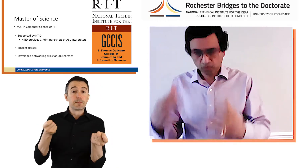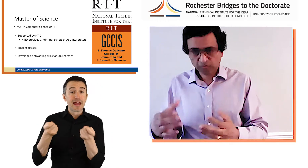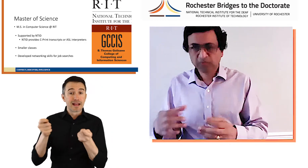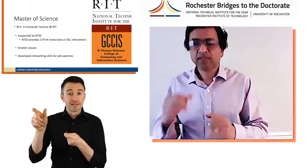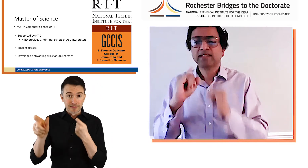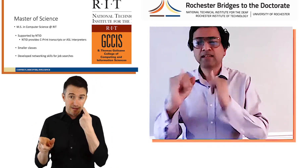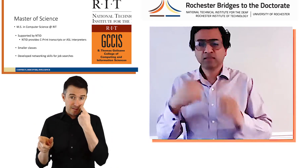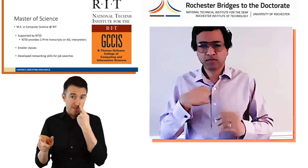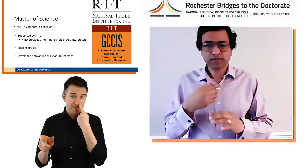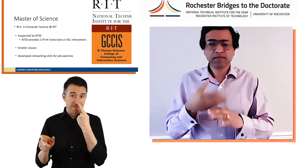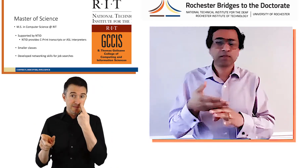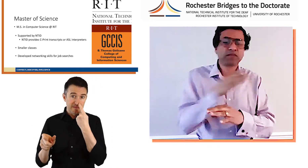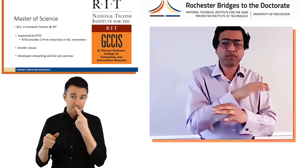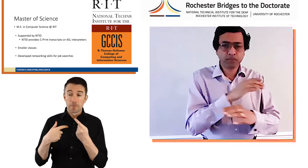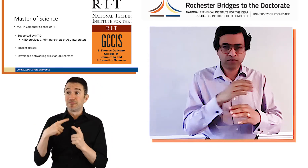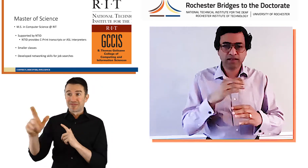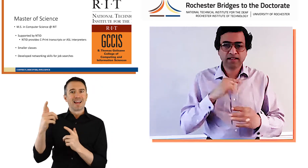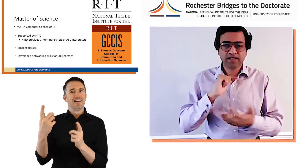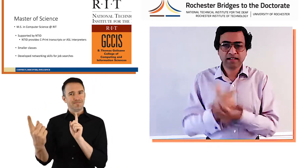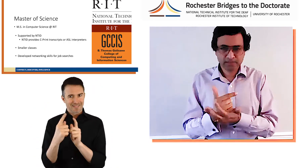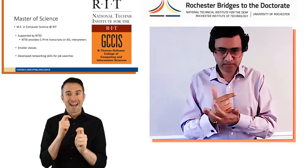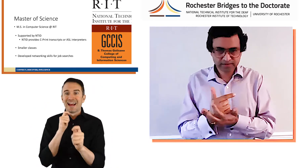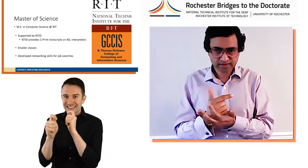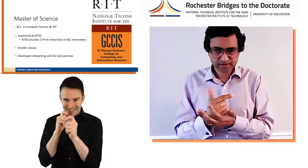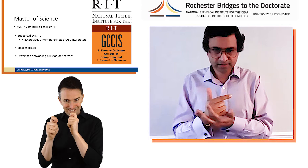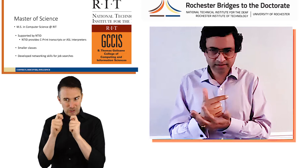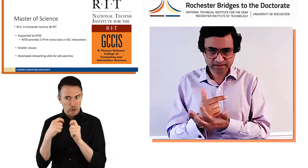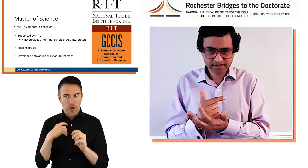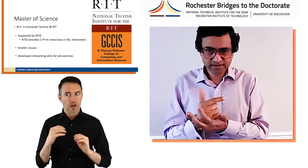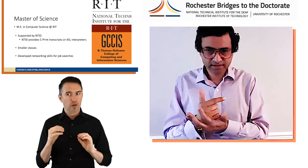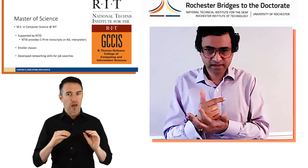and one group did interview me before I graduated.